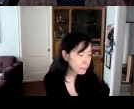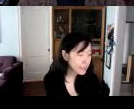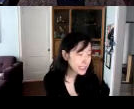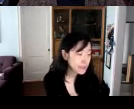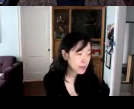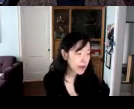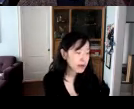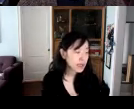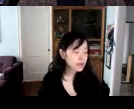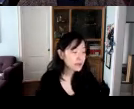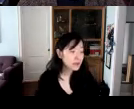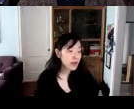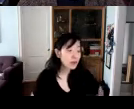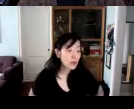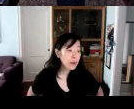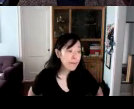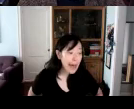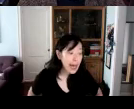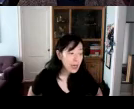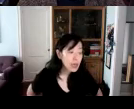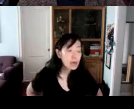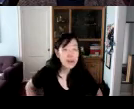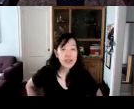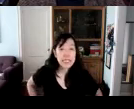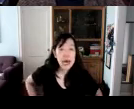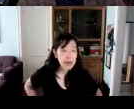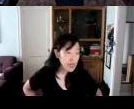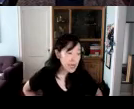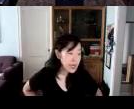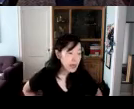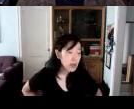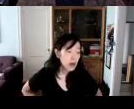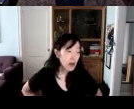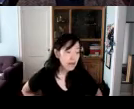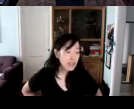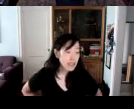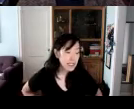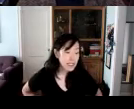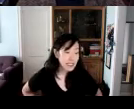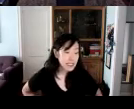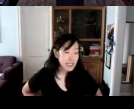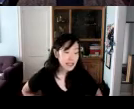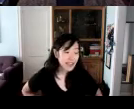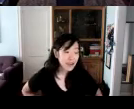Please be aware that if you do not report back within the timeline of the contingency that you